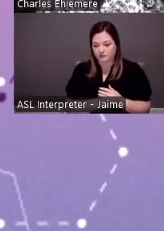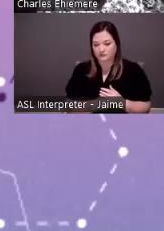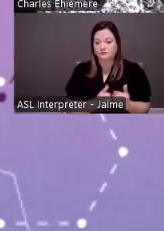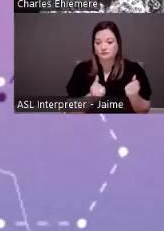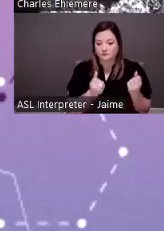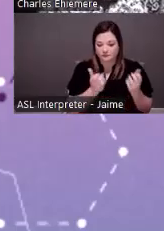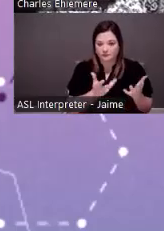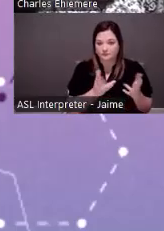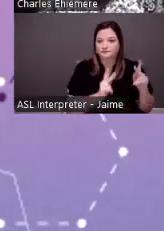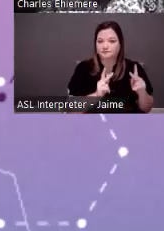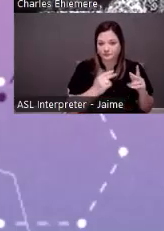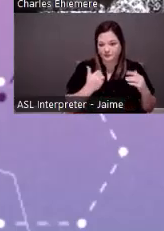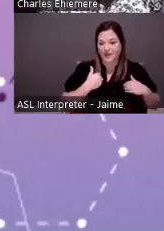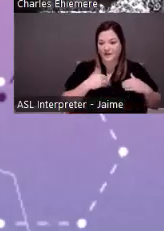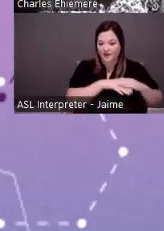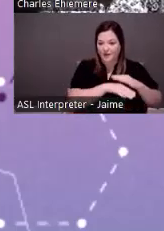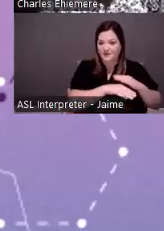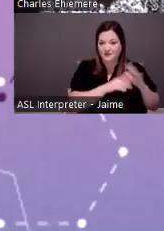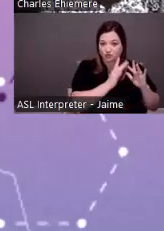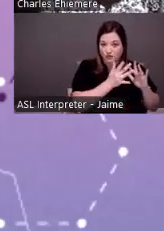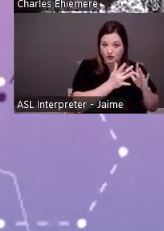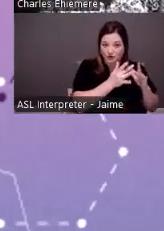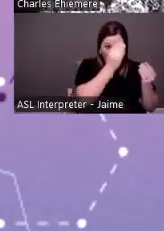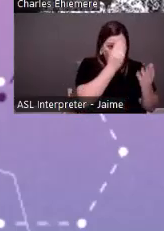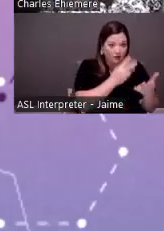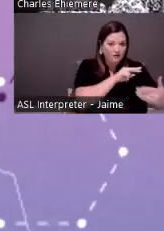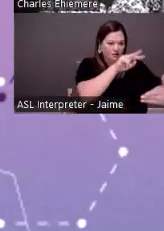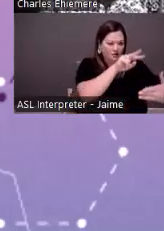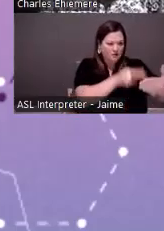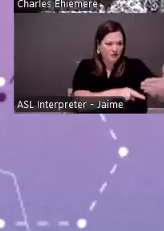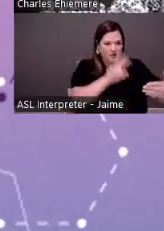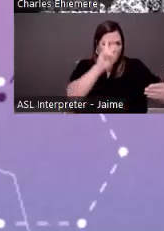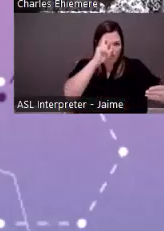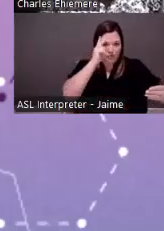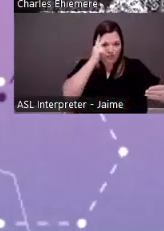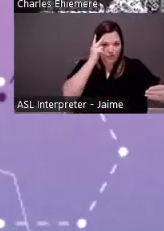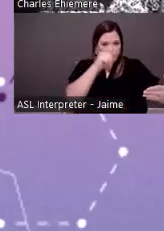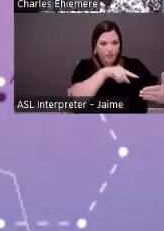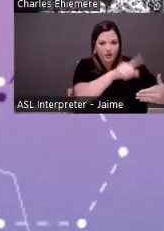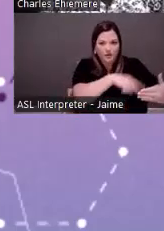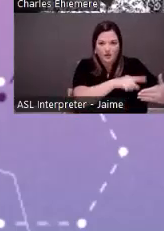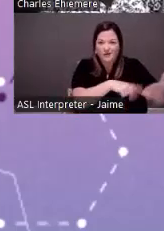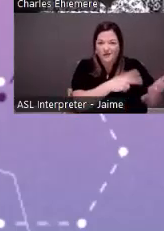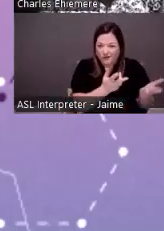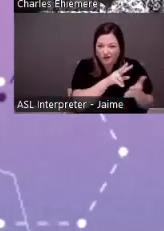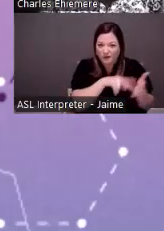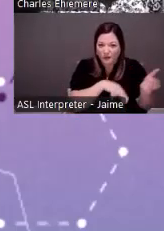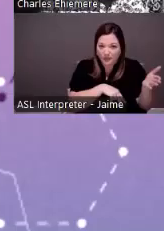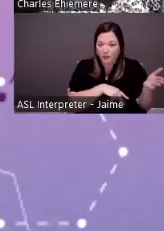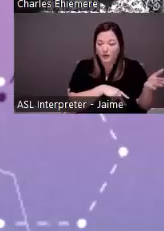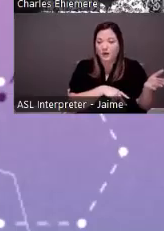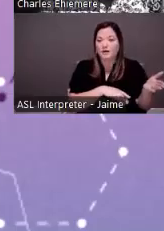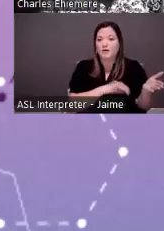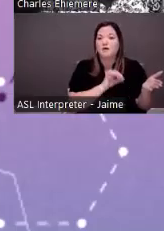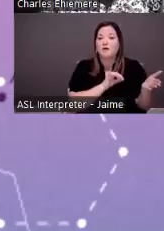They can read those information and misinterpret them. And most of these women that don't have access